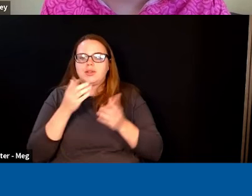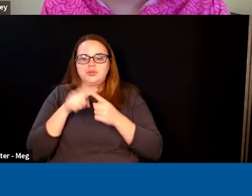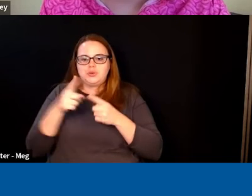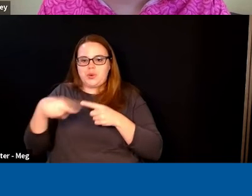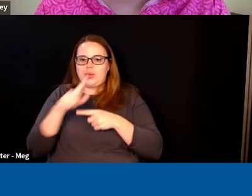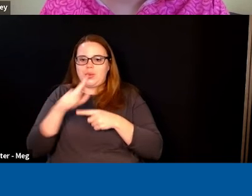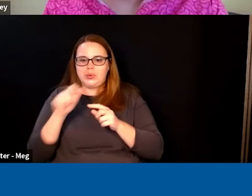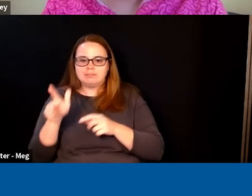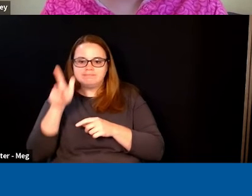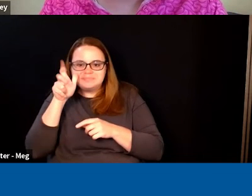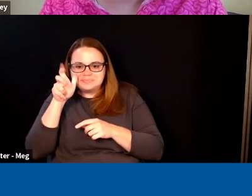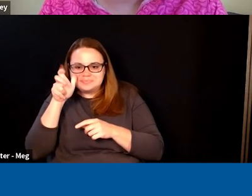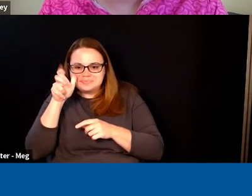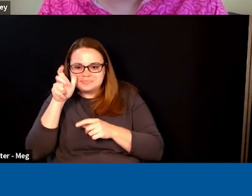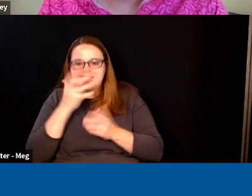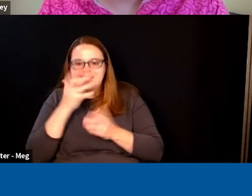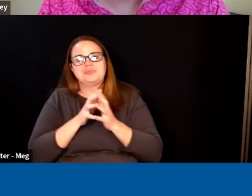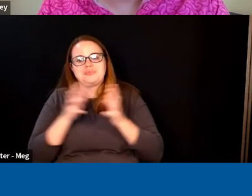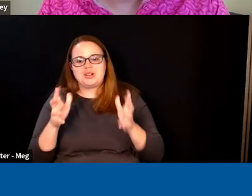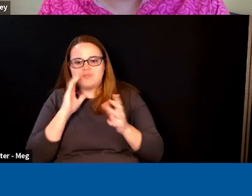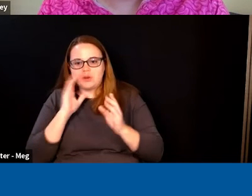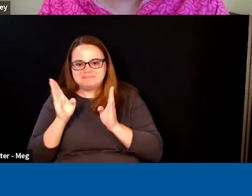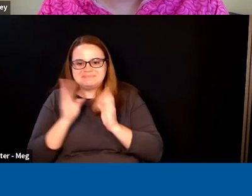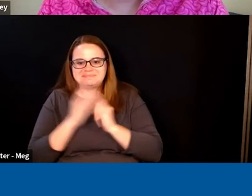the audience for tuning in. Thanks.